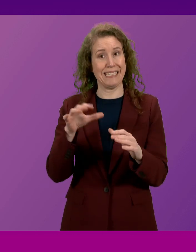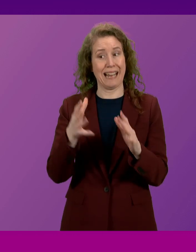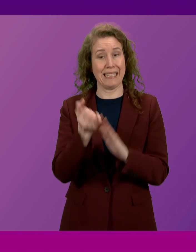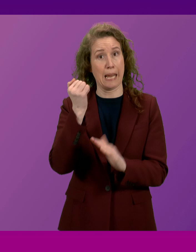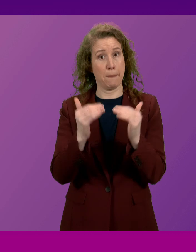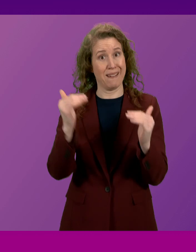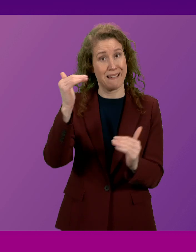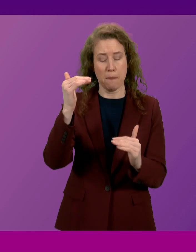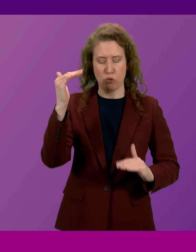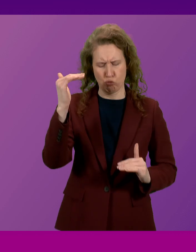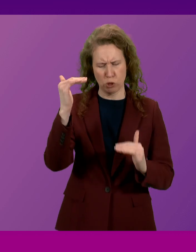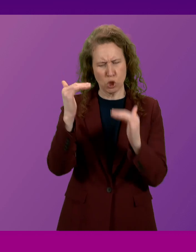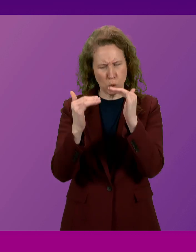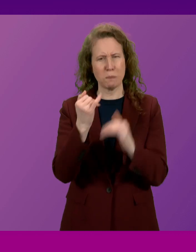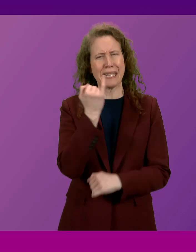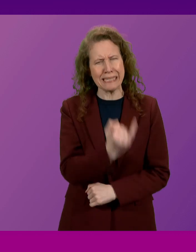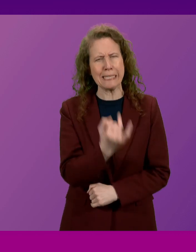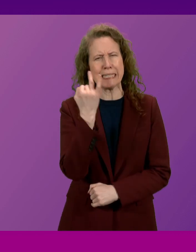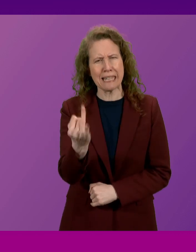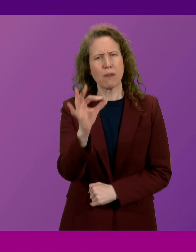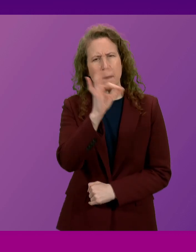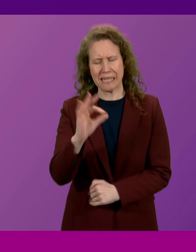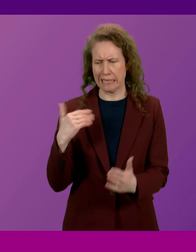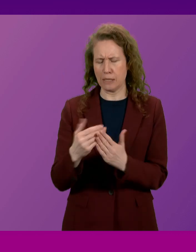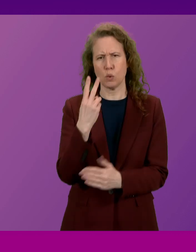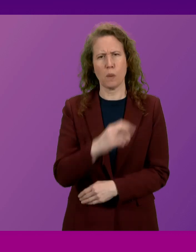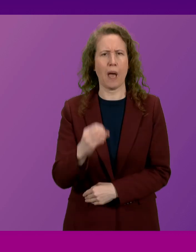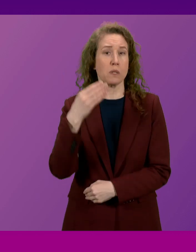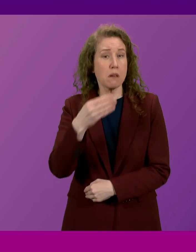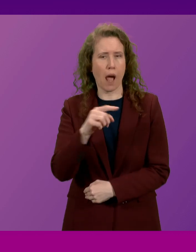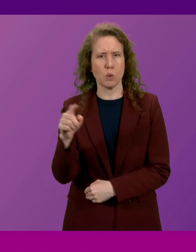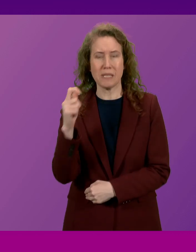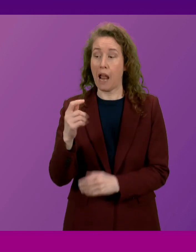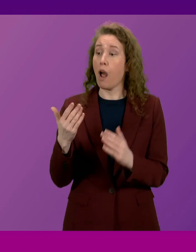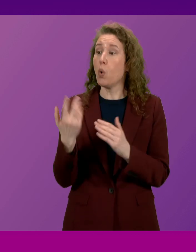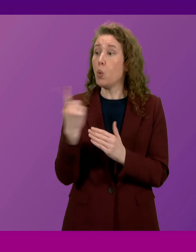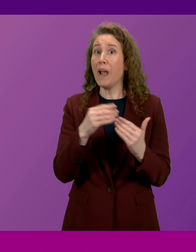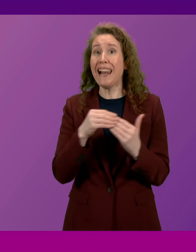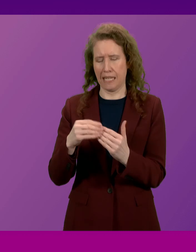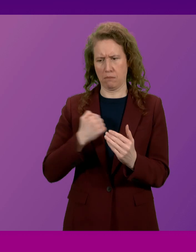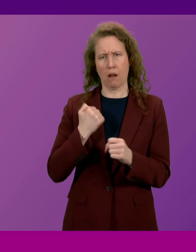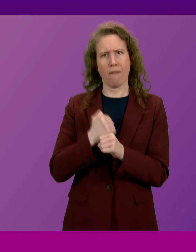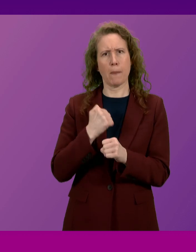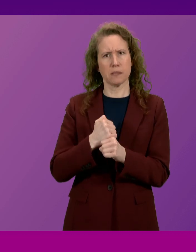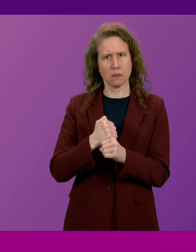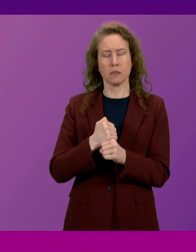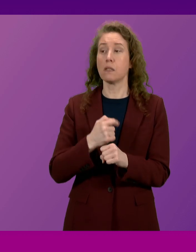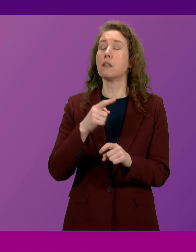by 67 per cent since 2009-10 under the leadership of this Government. Indeed,